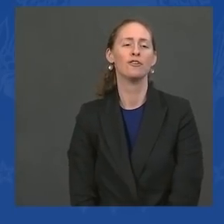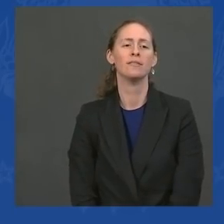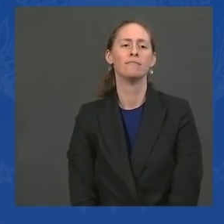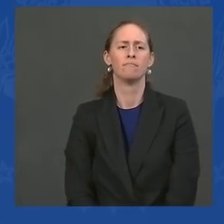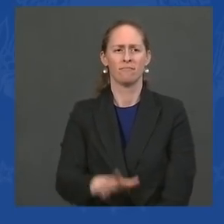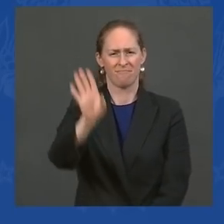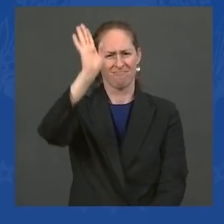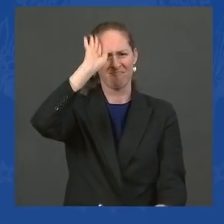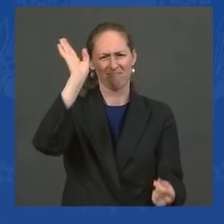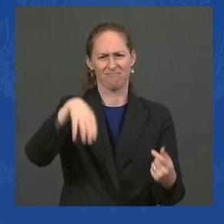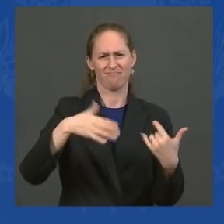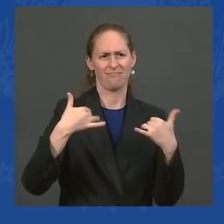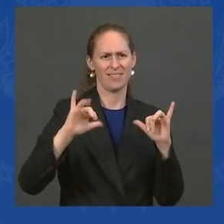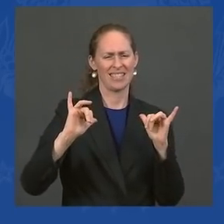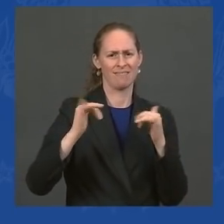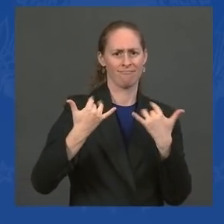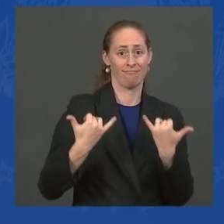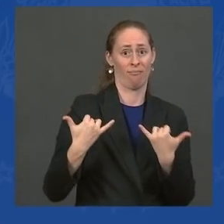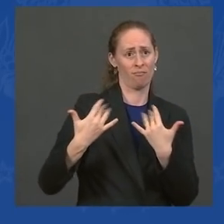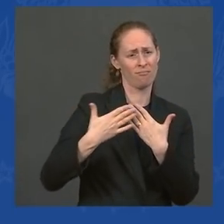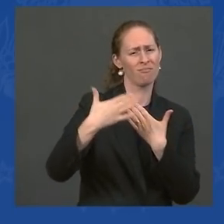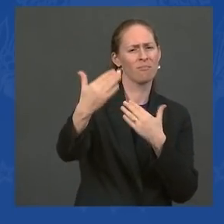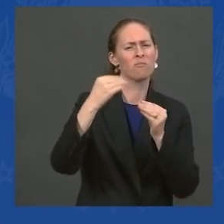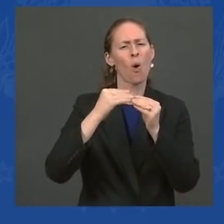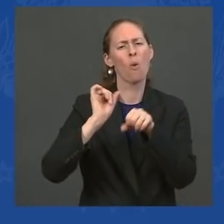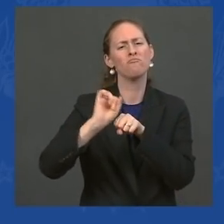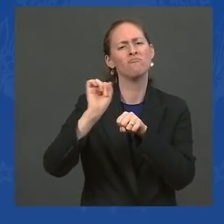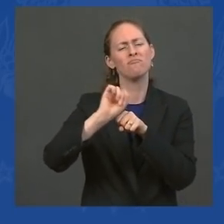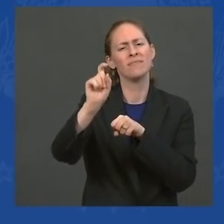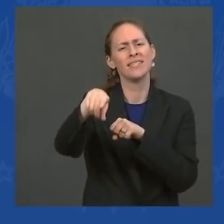Together, we will tell a more complete story of America.